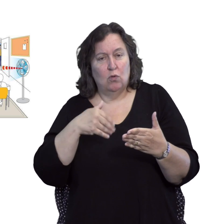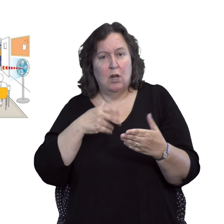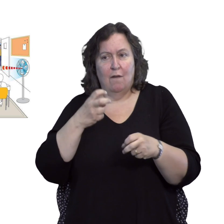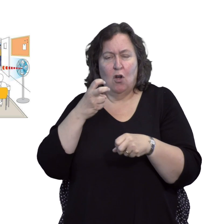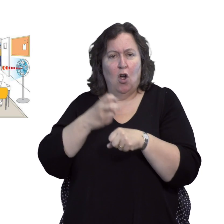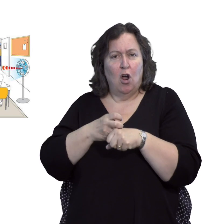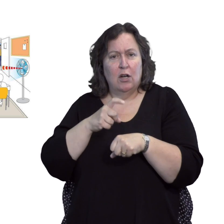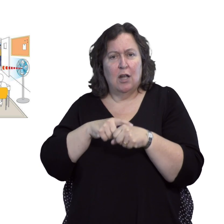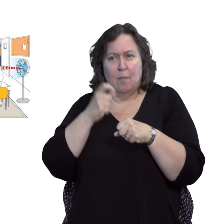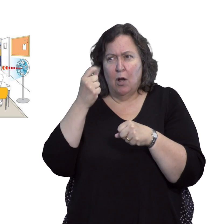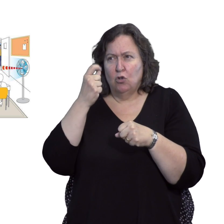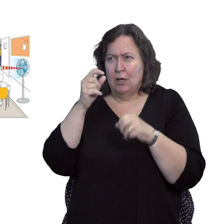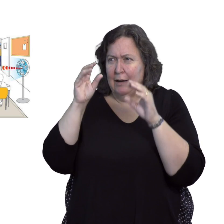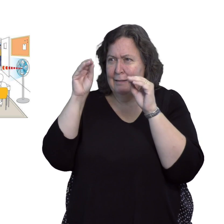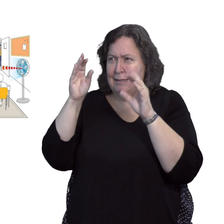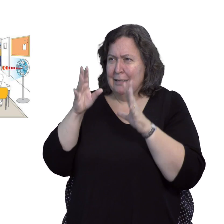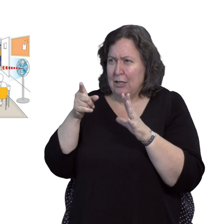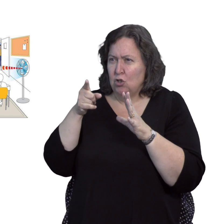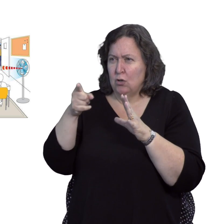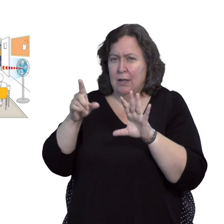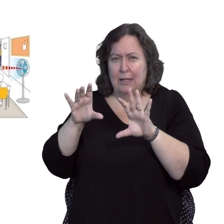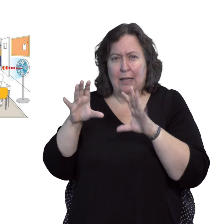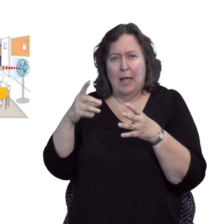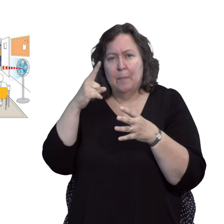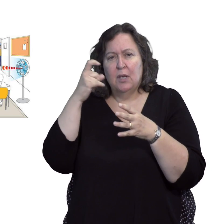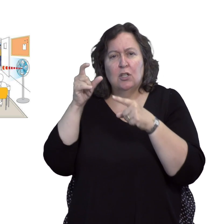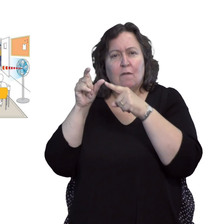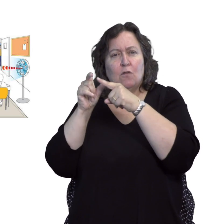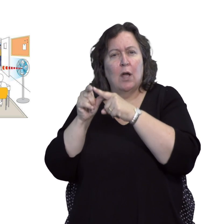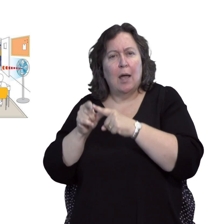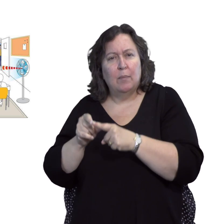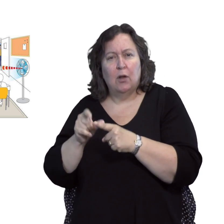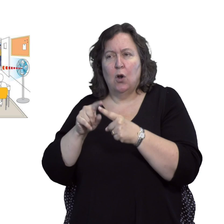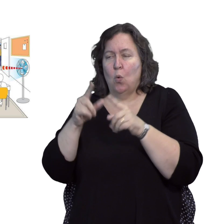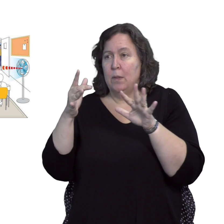what the teacher is saying because of vocabulary and speed of information,